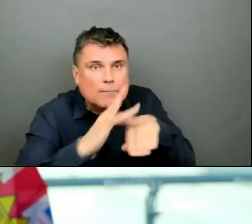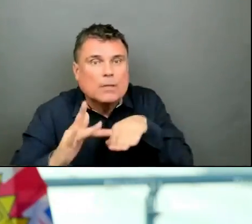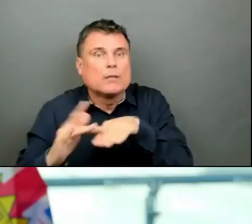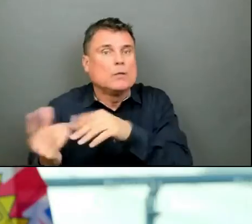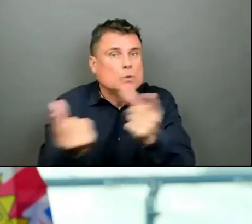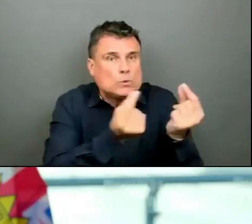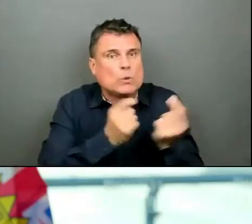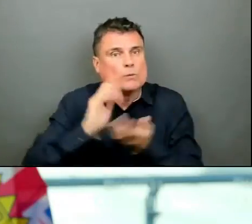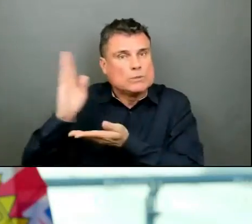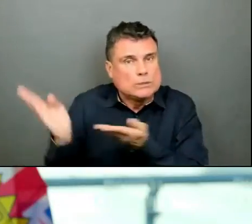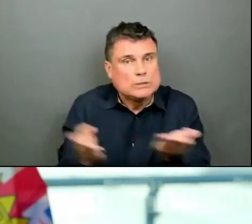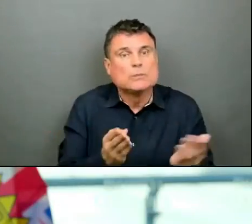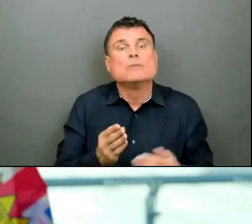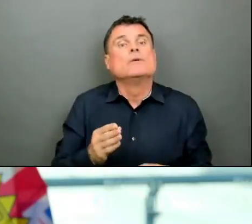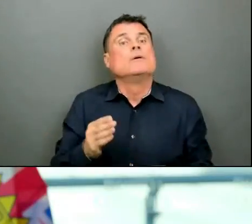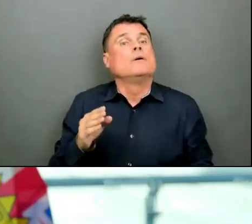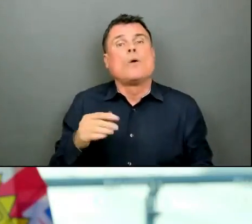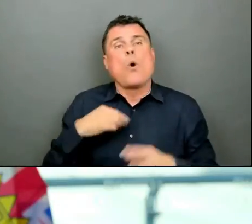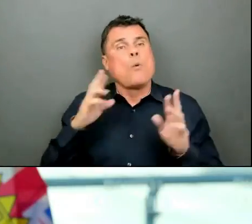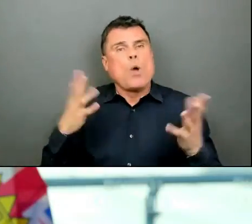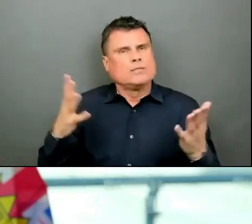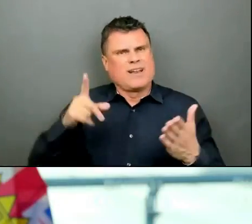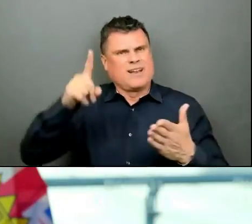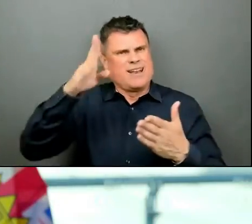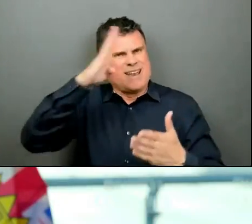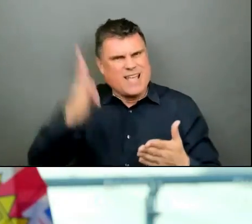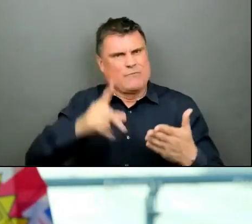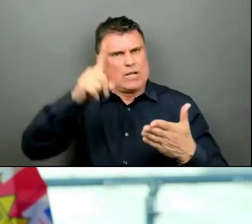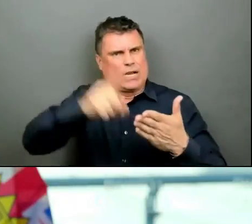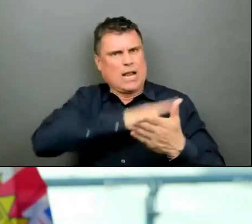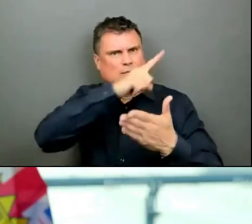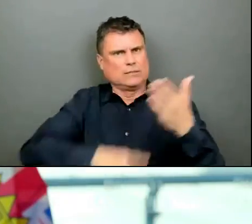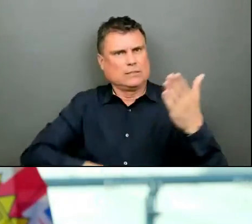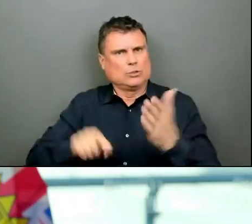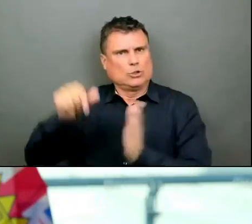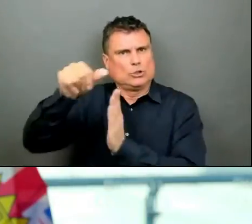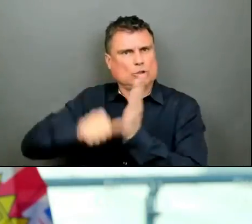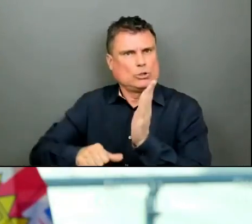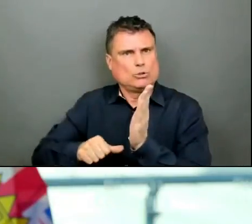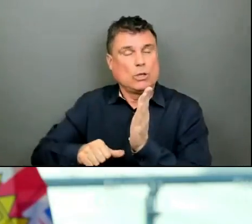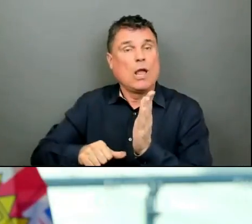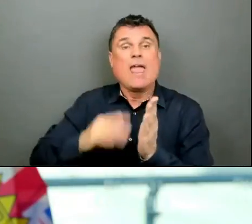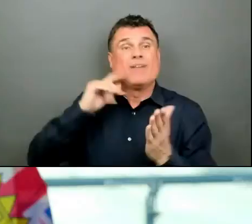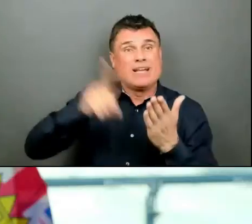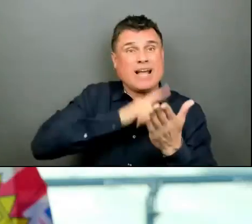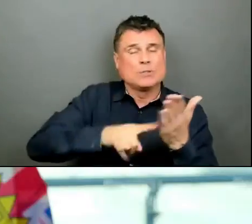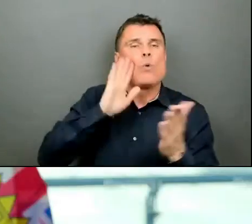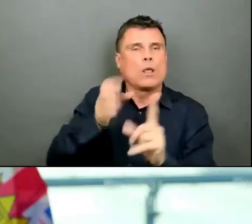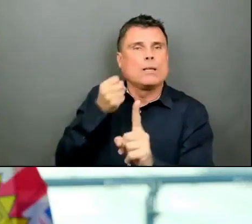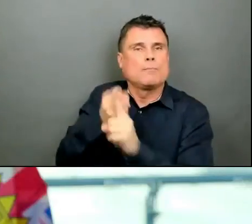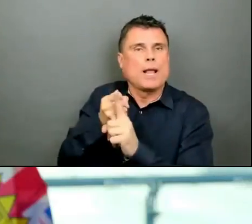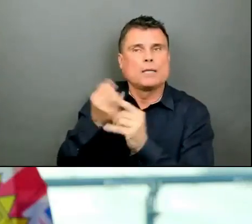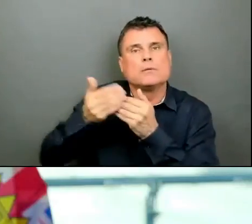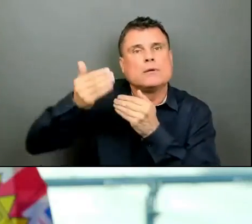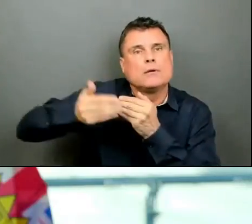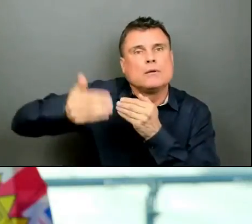never to have to do, because we know the impact that it has. But those are the measures that the